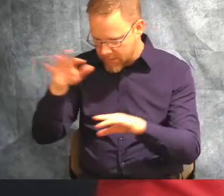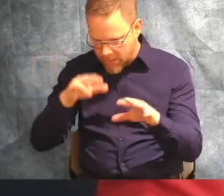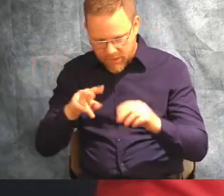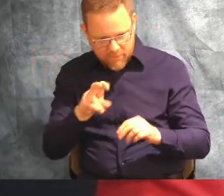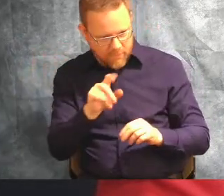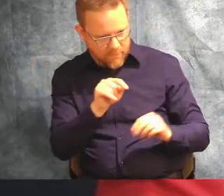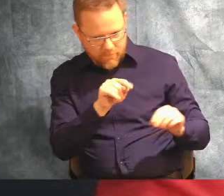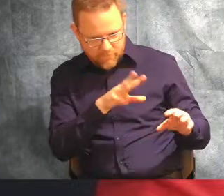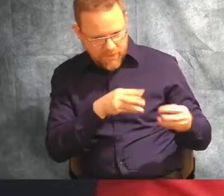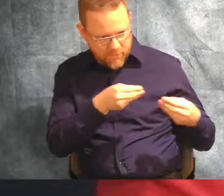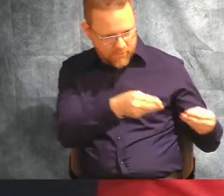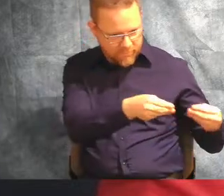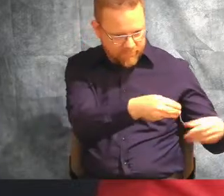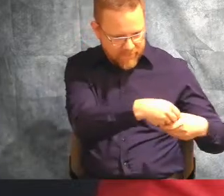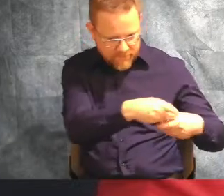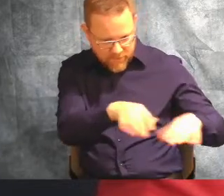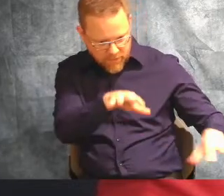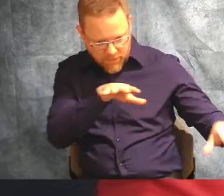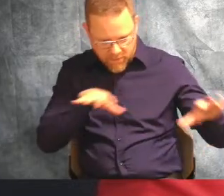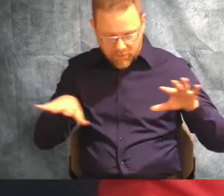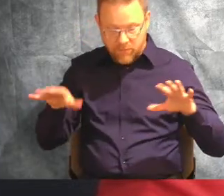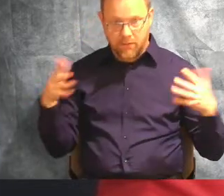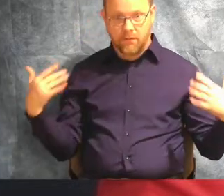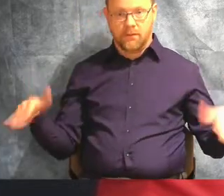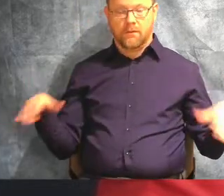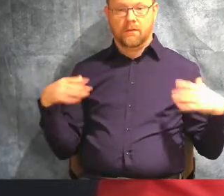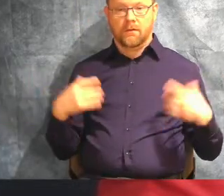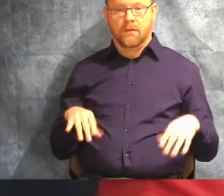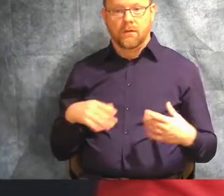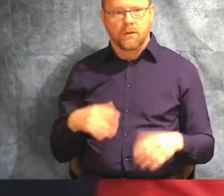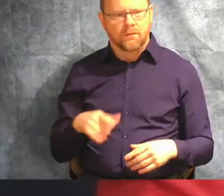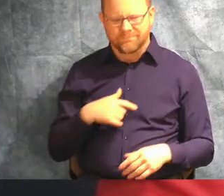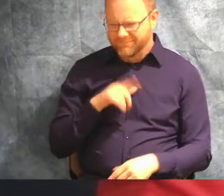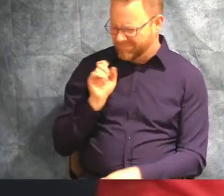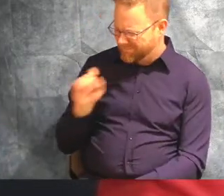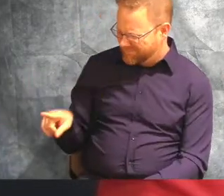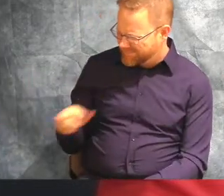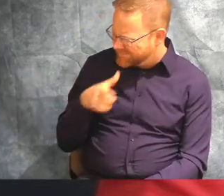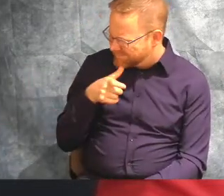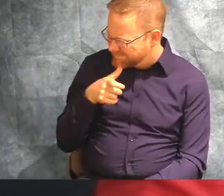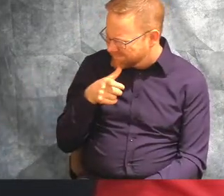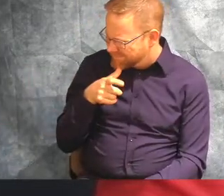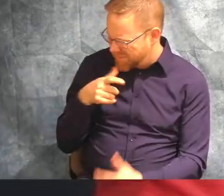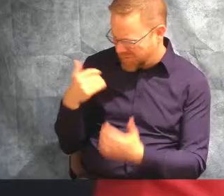getting fed on the inside. And you know, I asked him, I said, "Well, who who's in charge of,